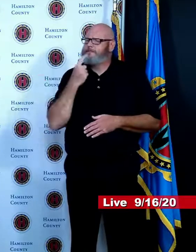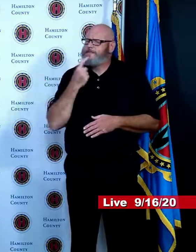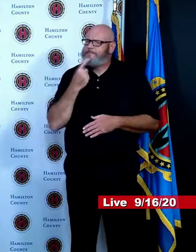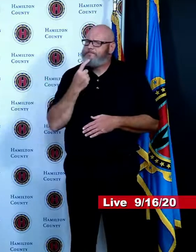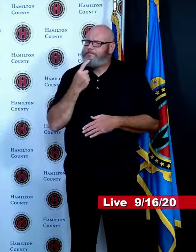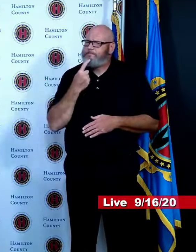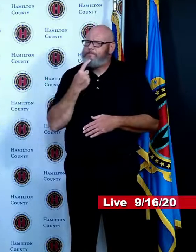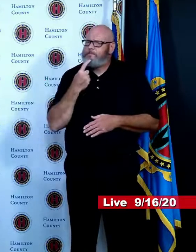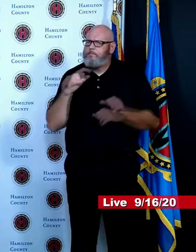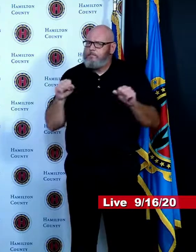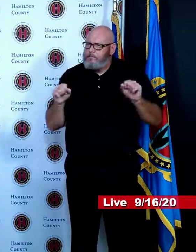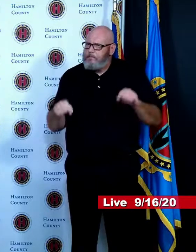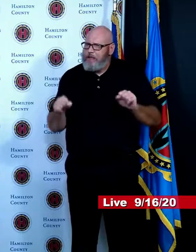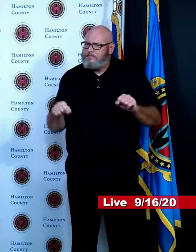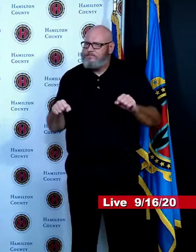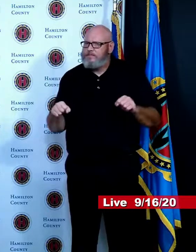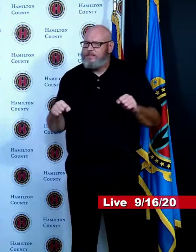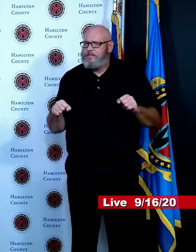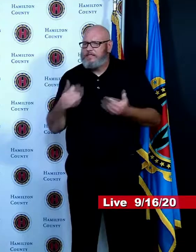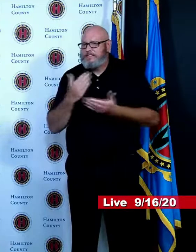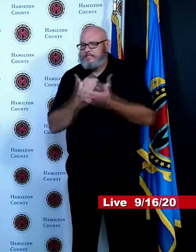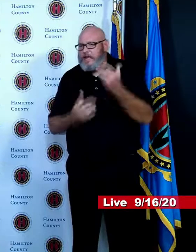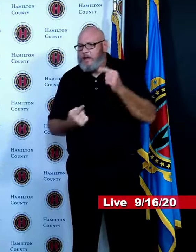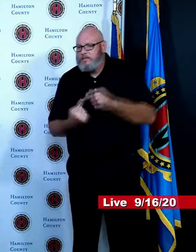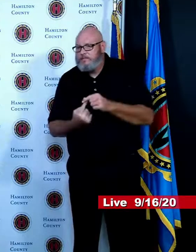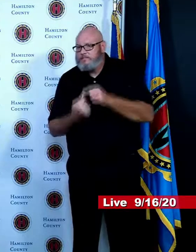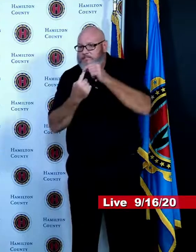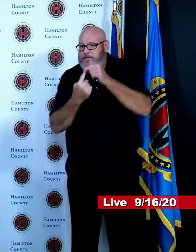refrigeration requirements for some of these vaccines that are being tested